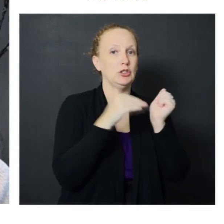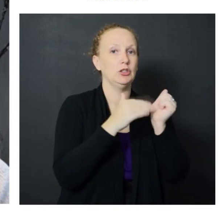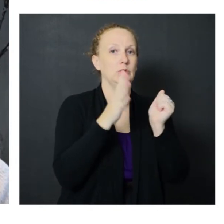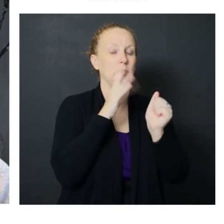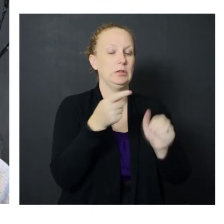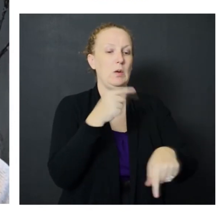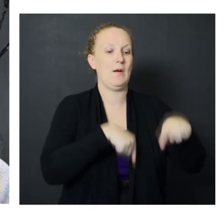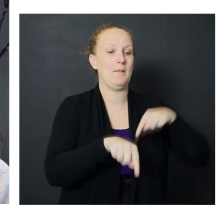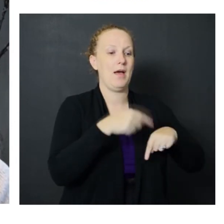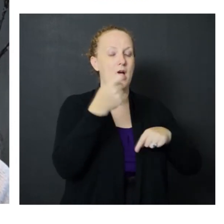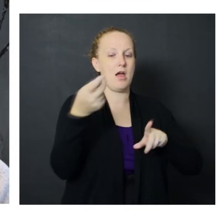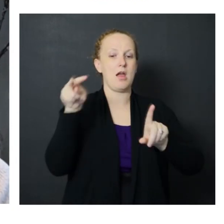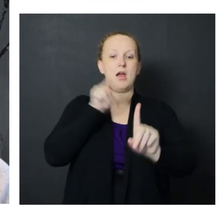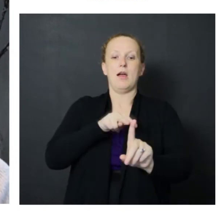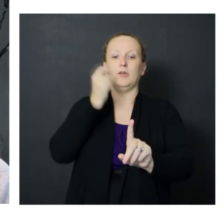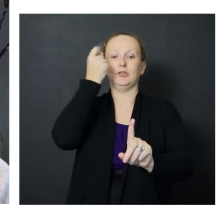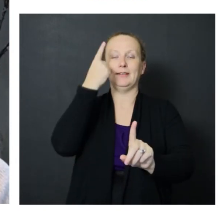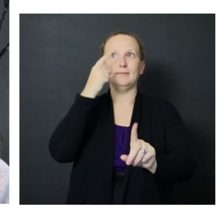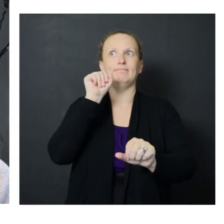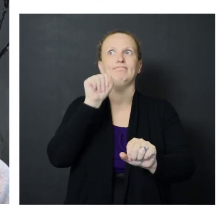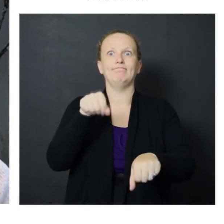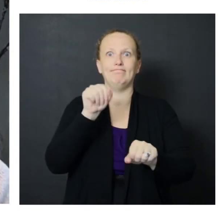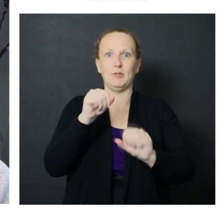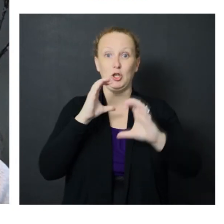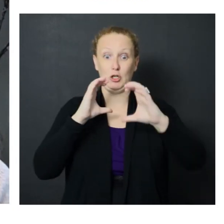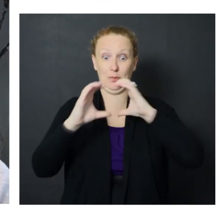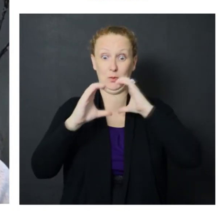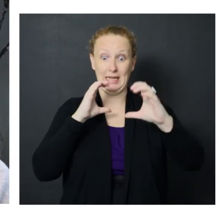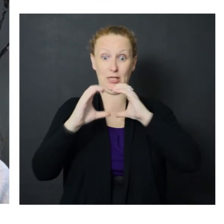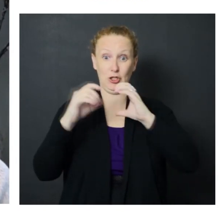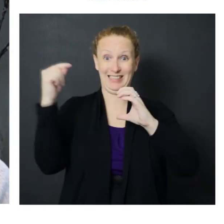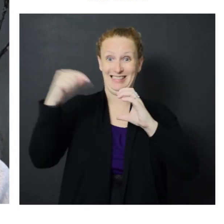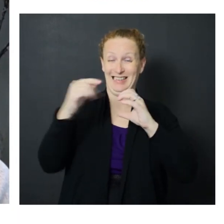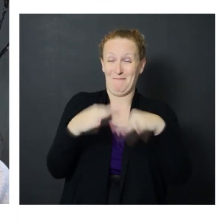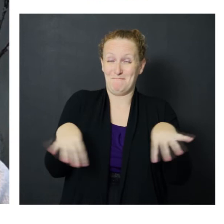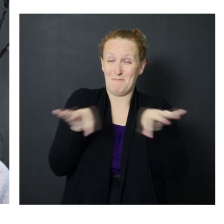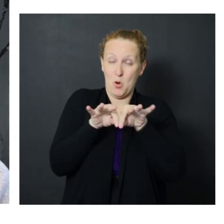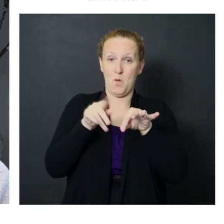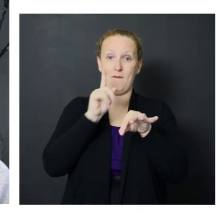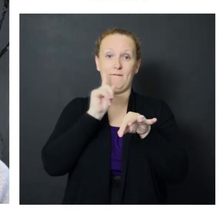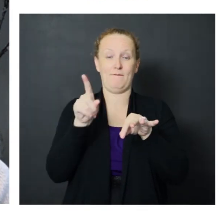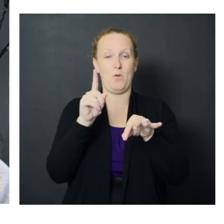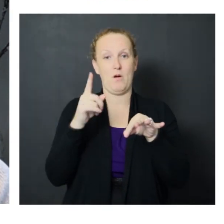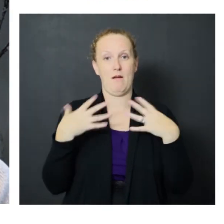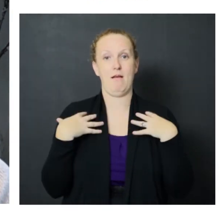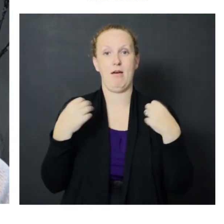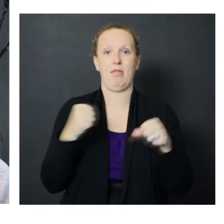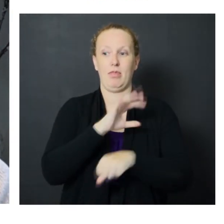that communication is the key of their virtual health appointment. You know, they cannot measure your temperature,